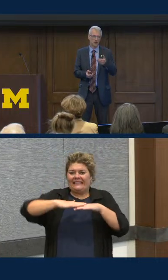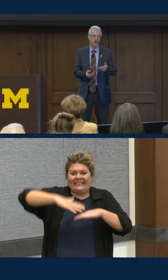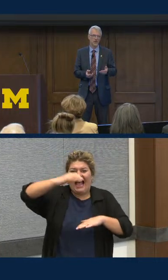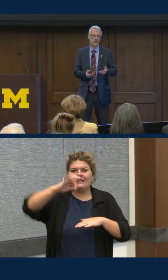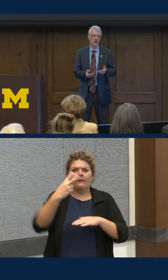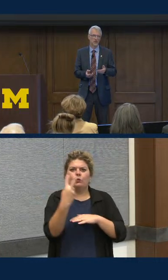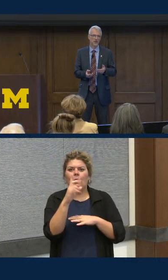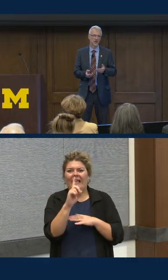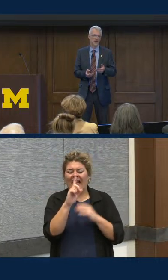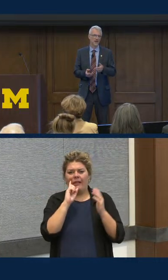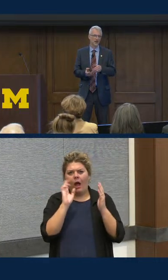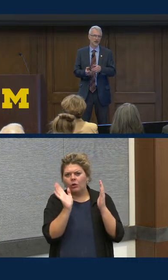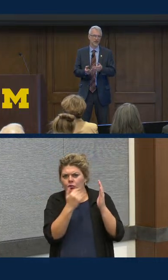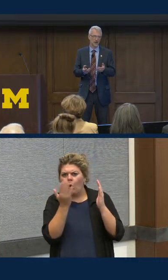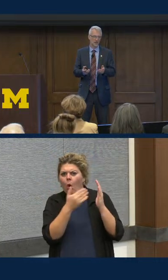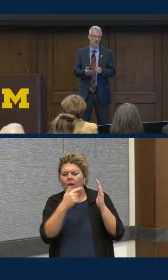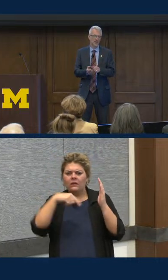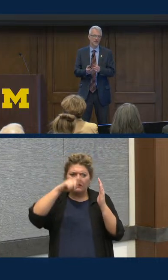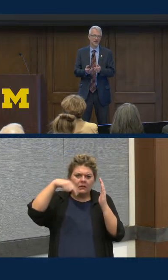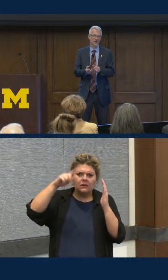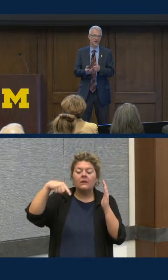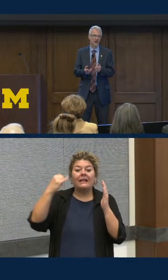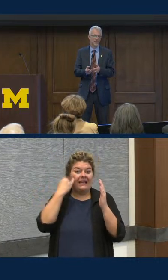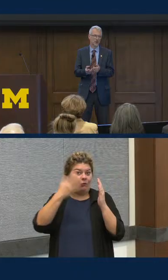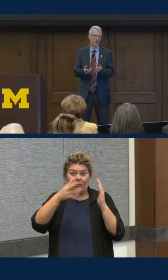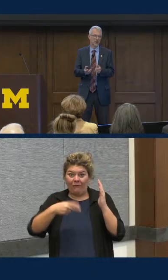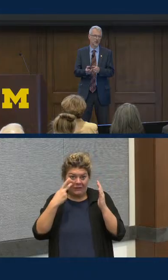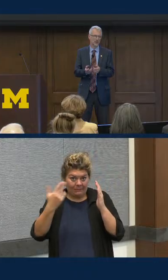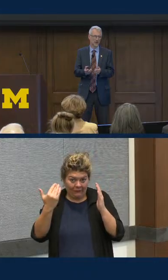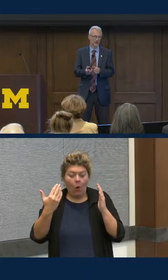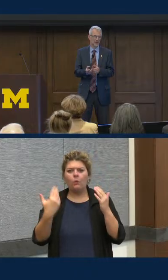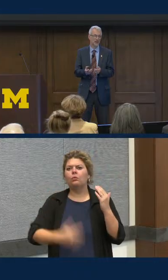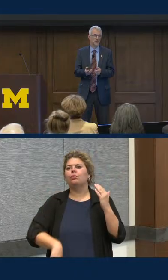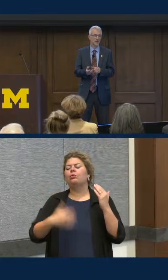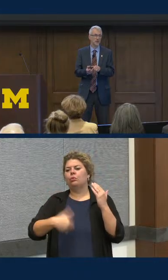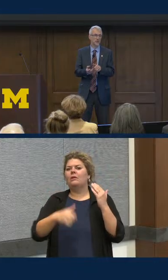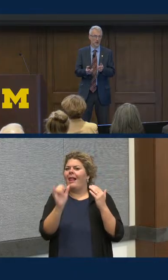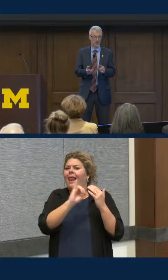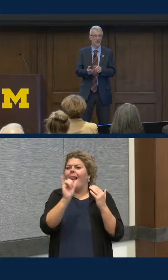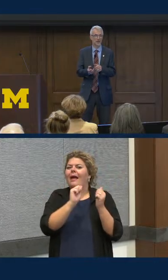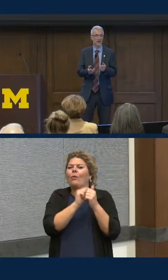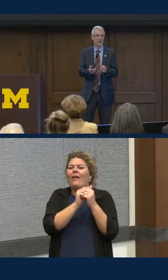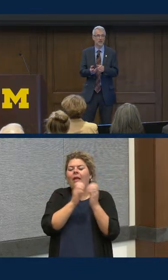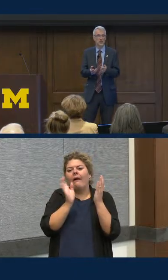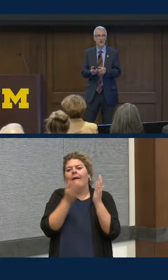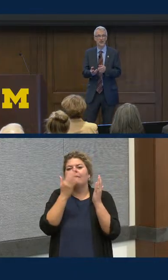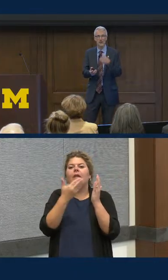them. If you have never seen it it's not unlike what you did as